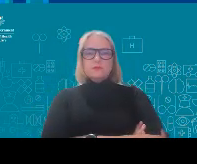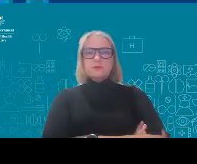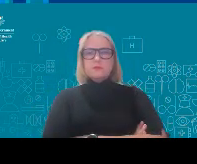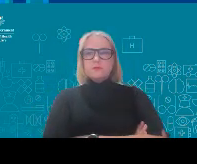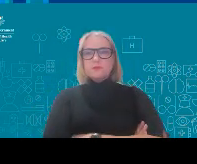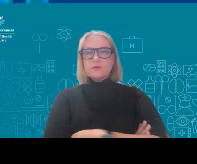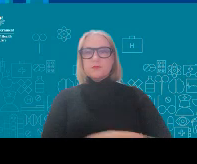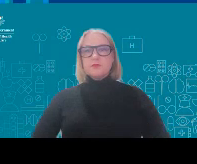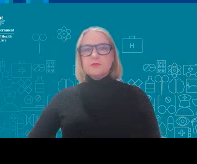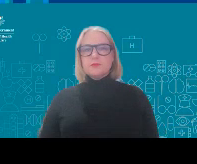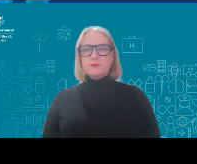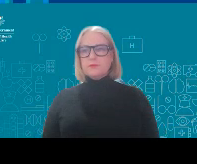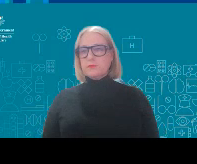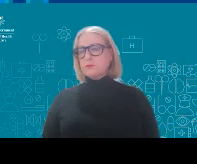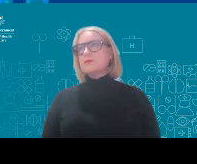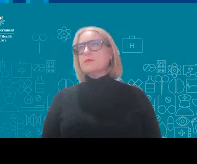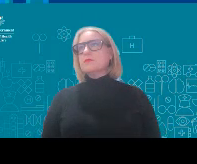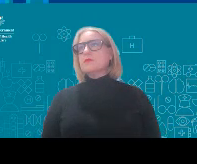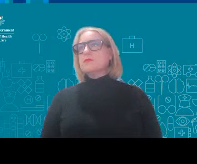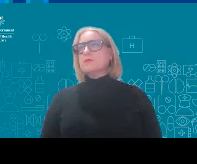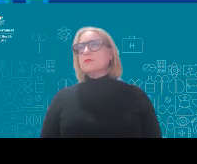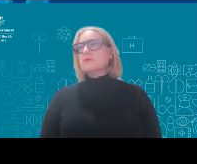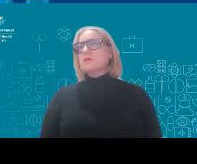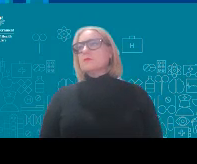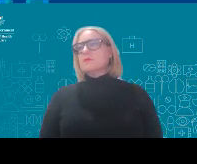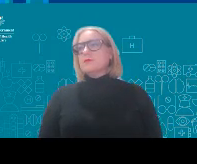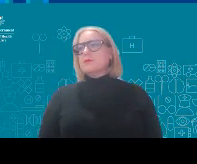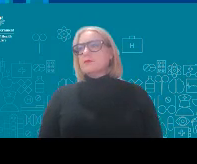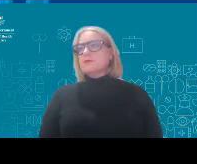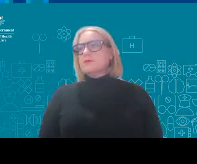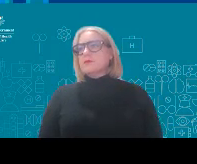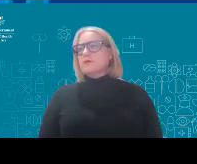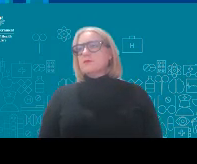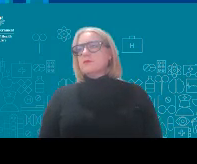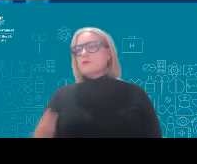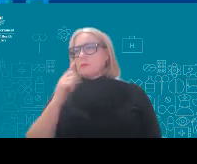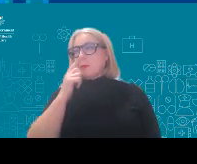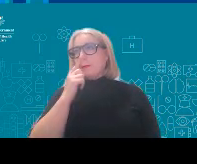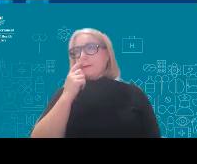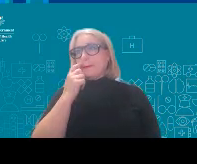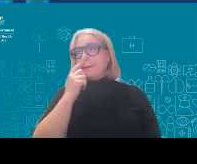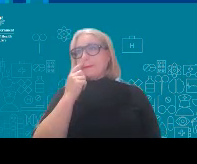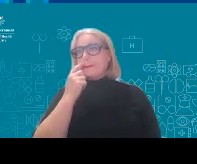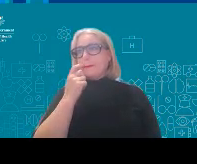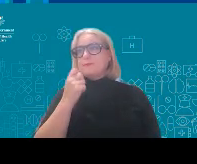after 1 July 2025 unless the approval is revoked.